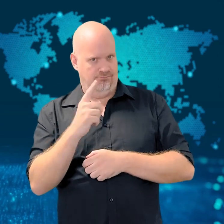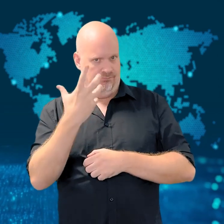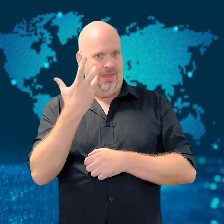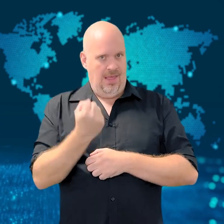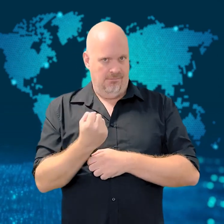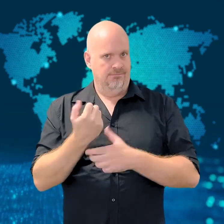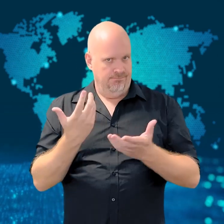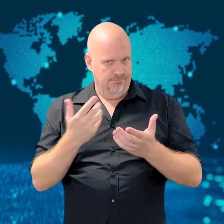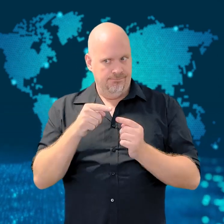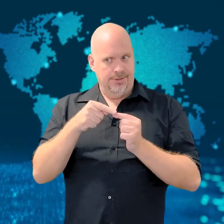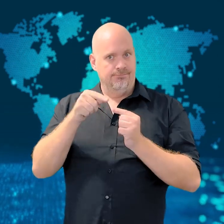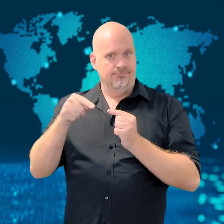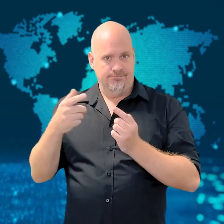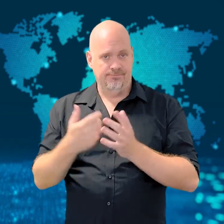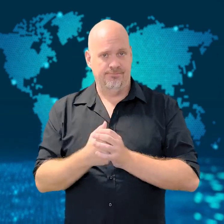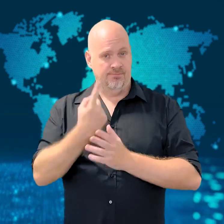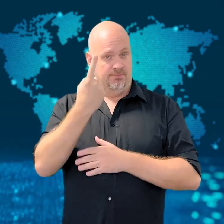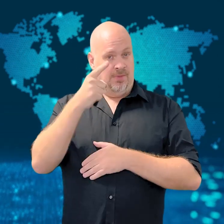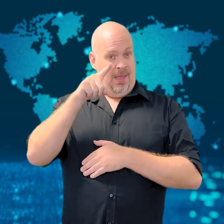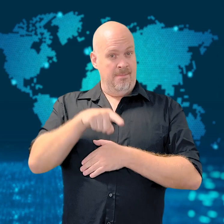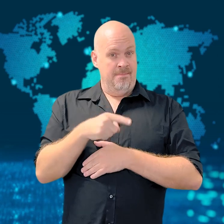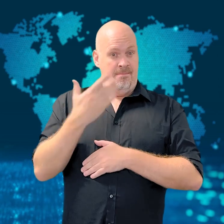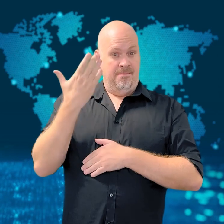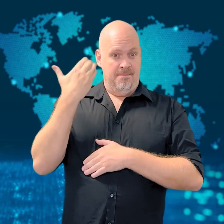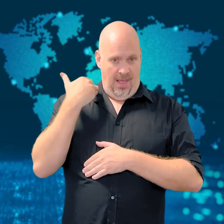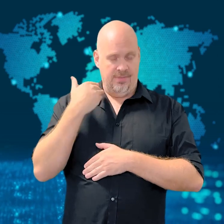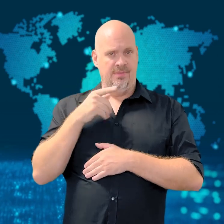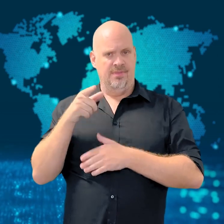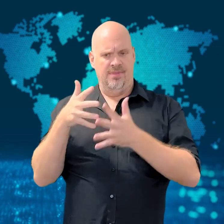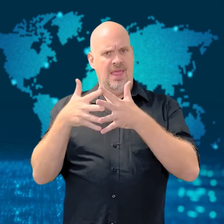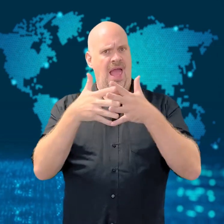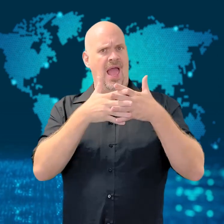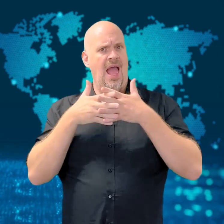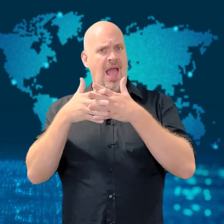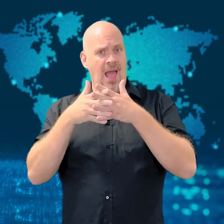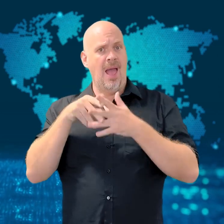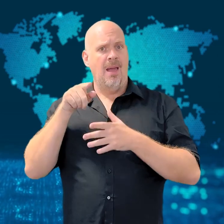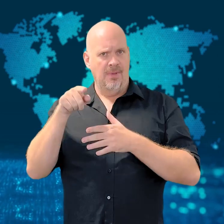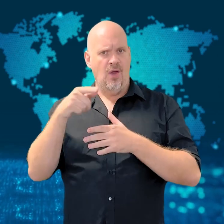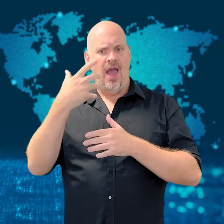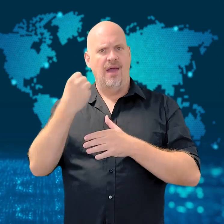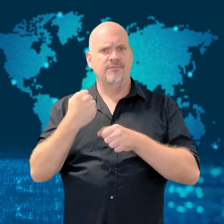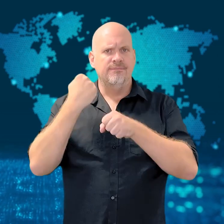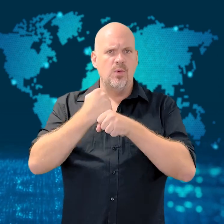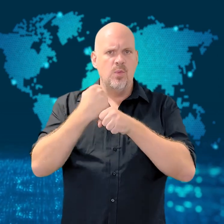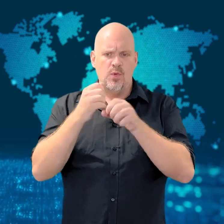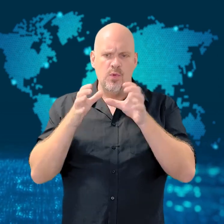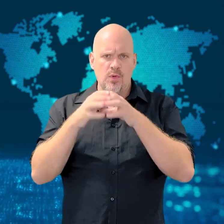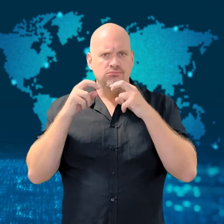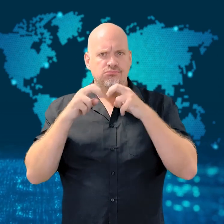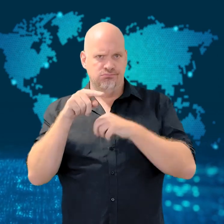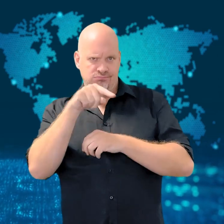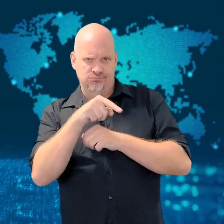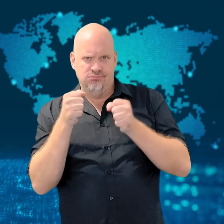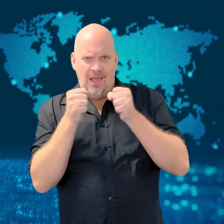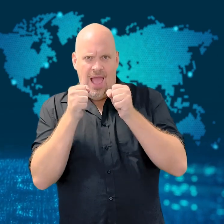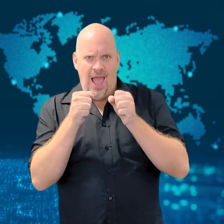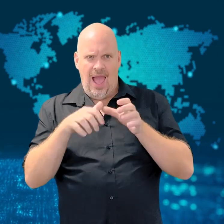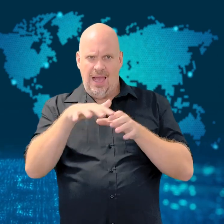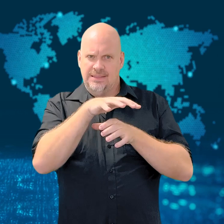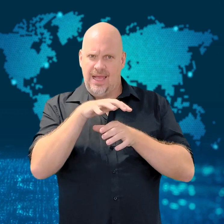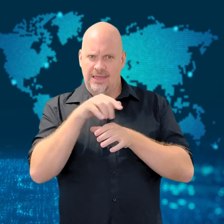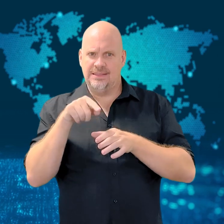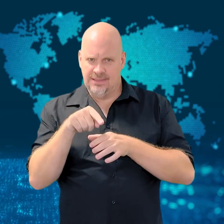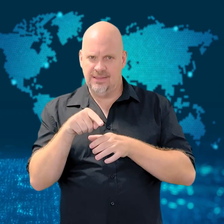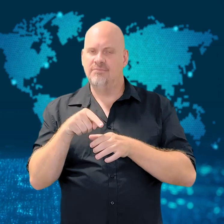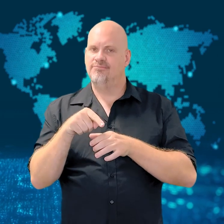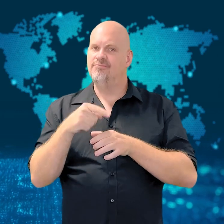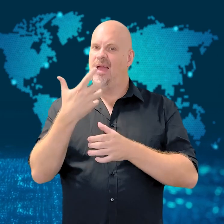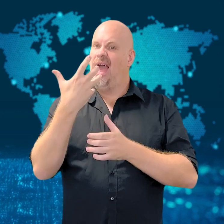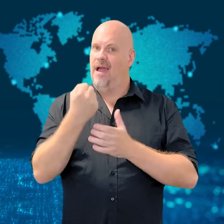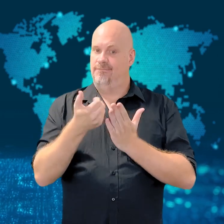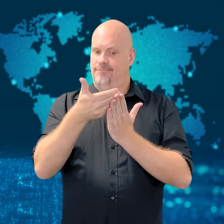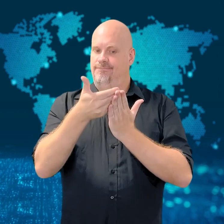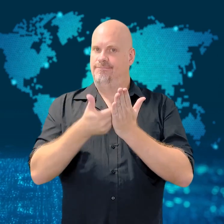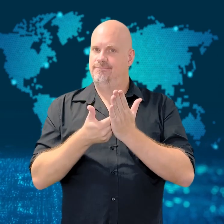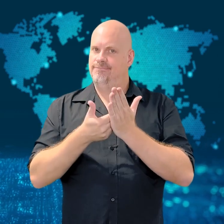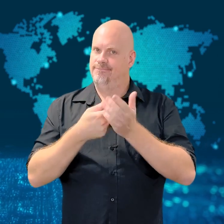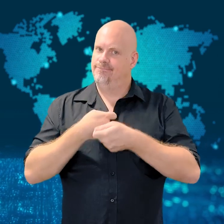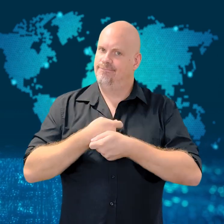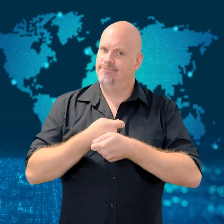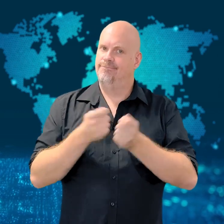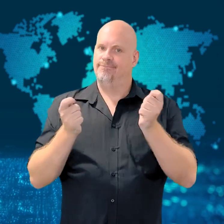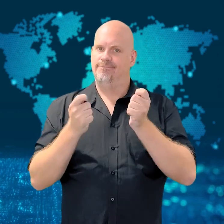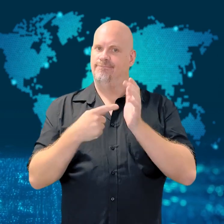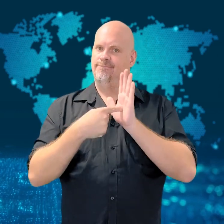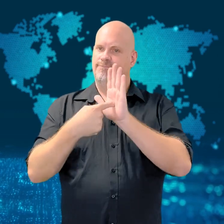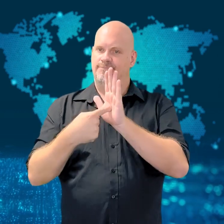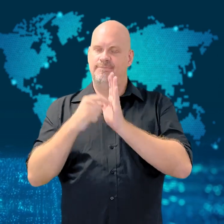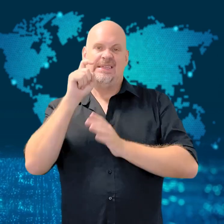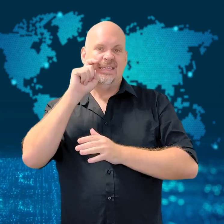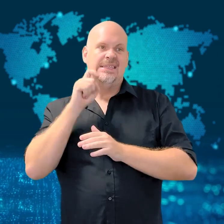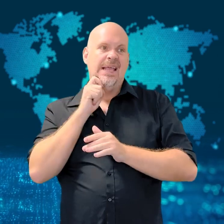A month ago, the US Antarctic Program released a similar report about sexual harassment.